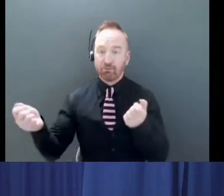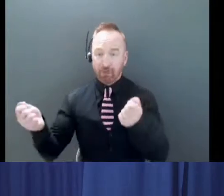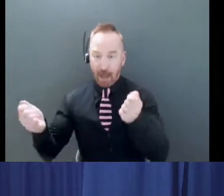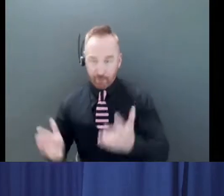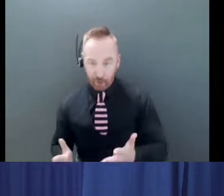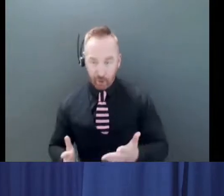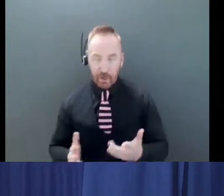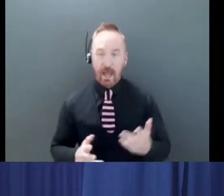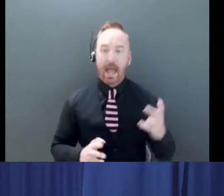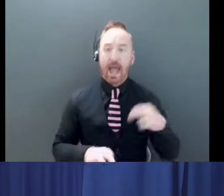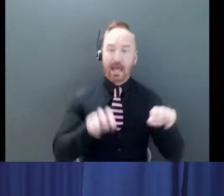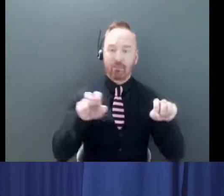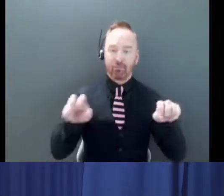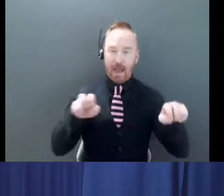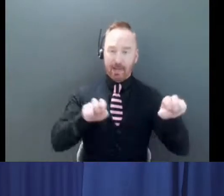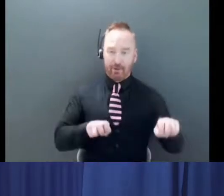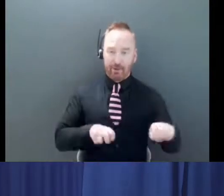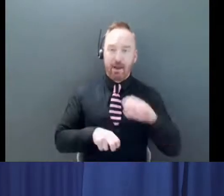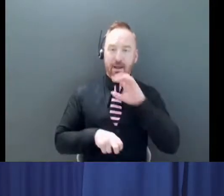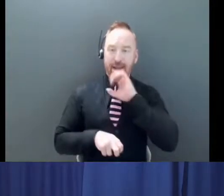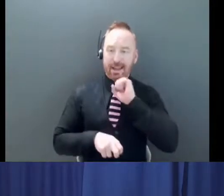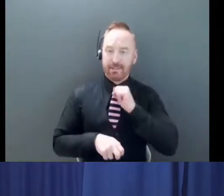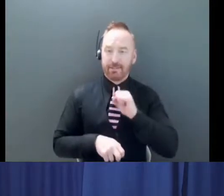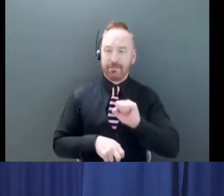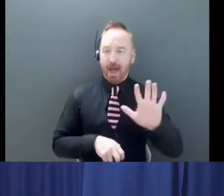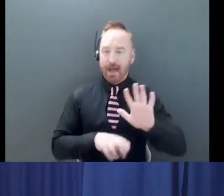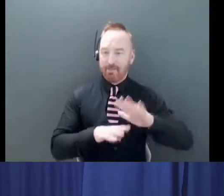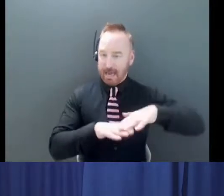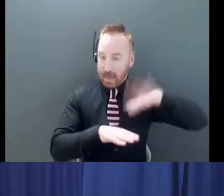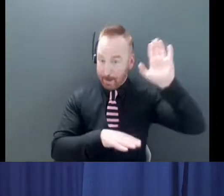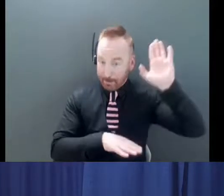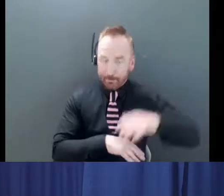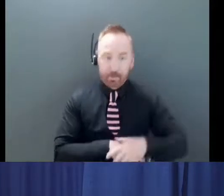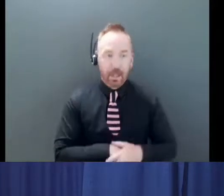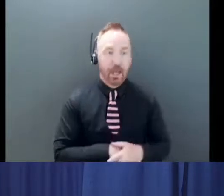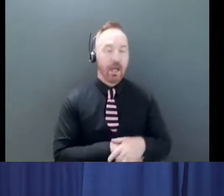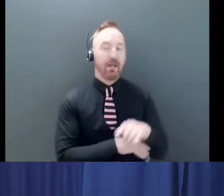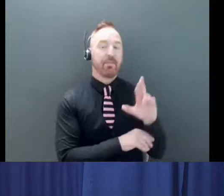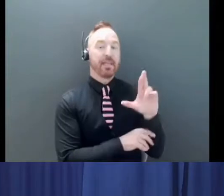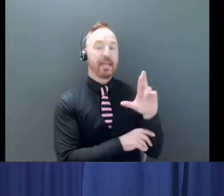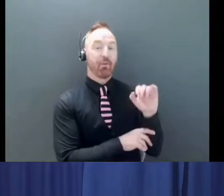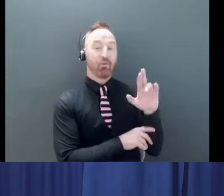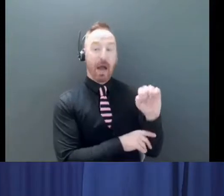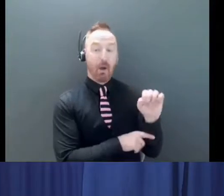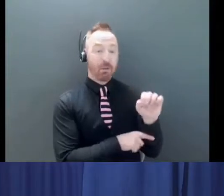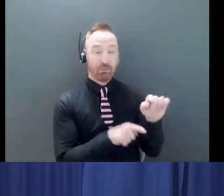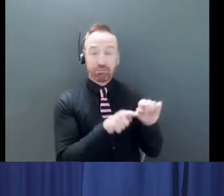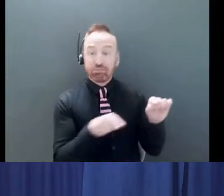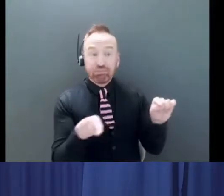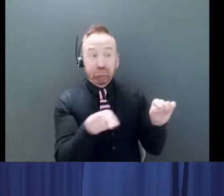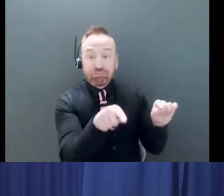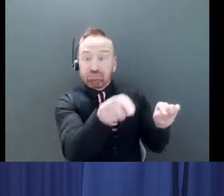Bus roots -- bus routes for the new school imreer are now available to view at